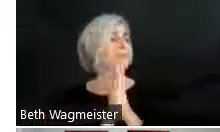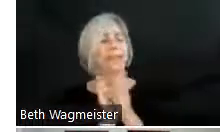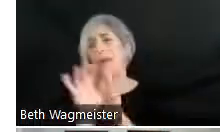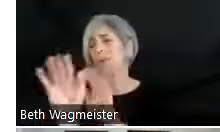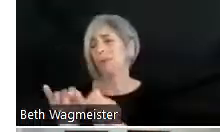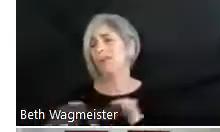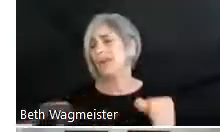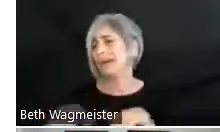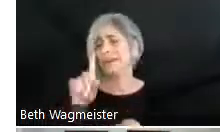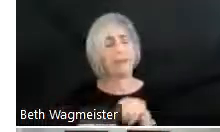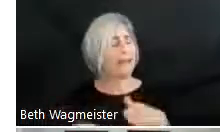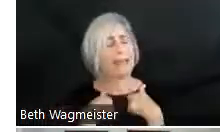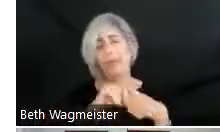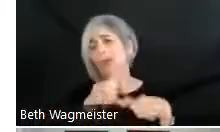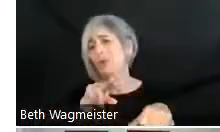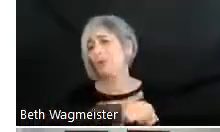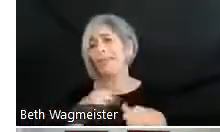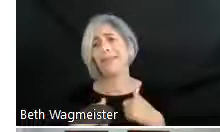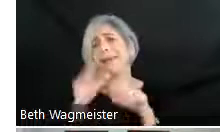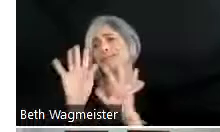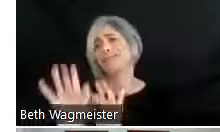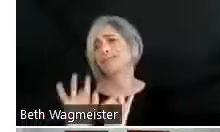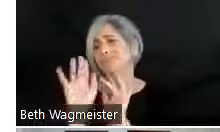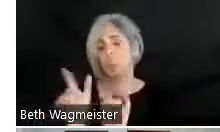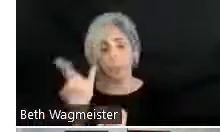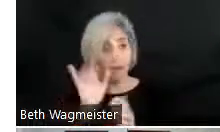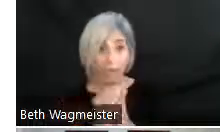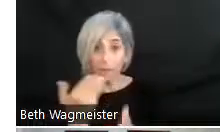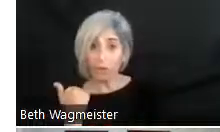Never going to live a normal life. We've heard that from people before, too as we start talking